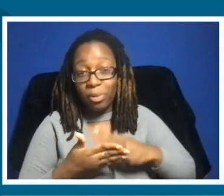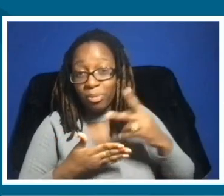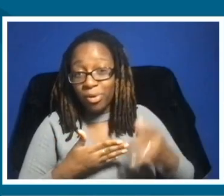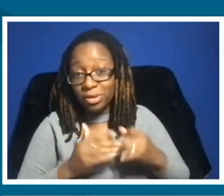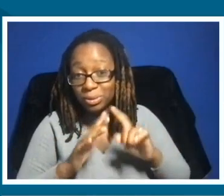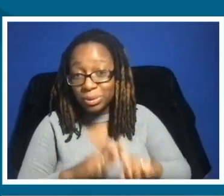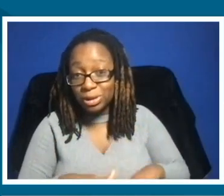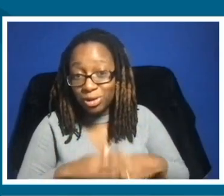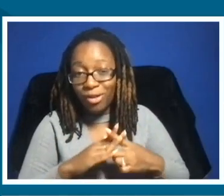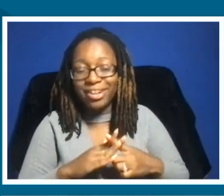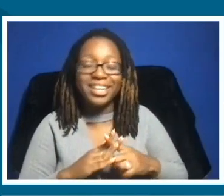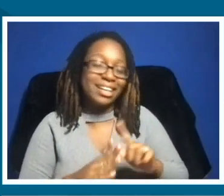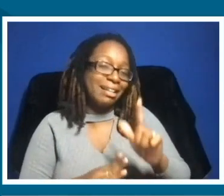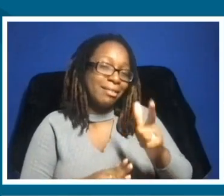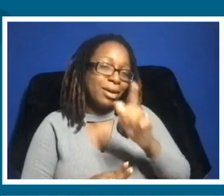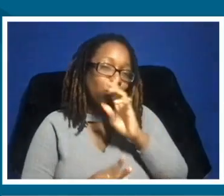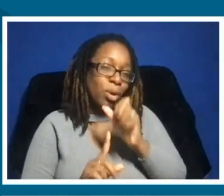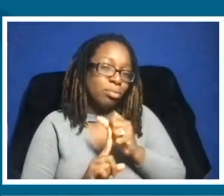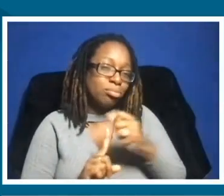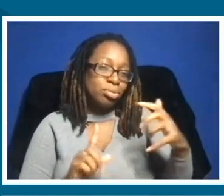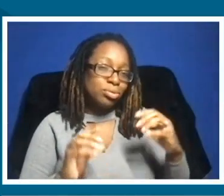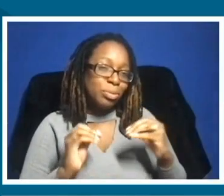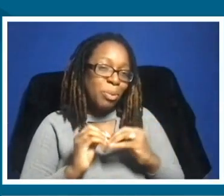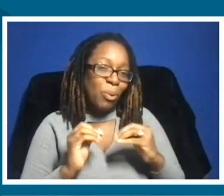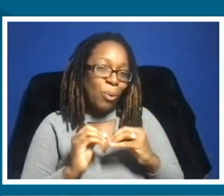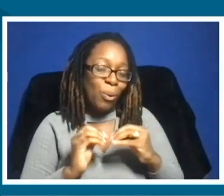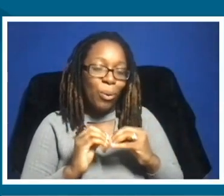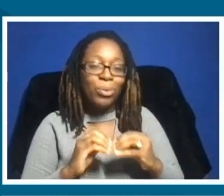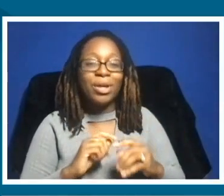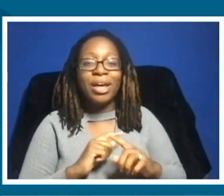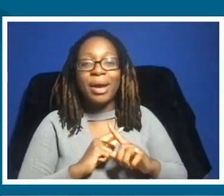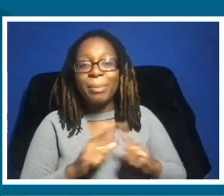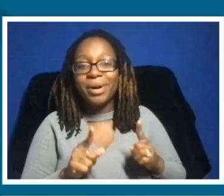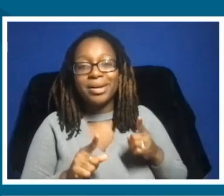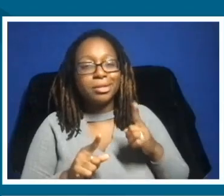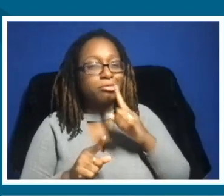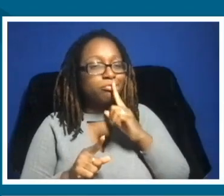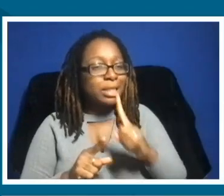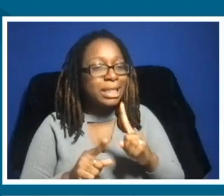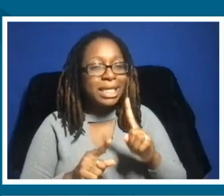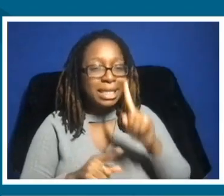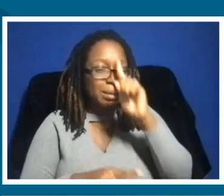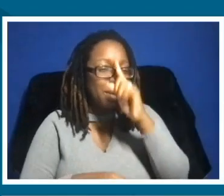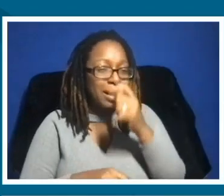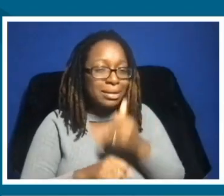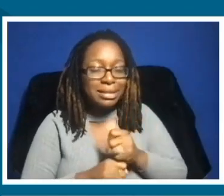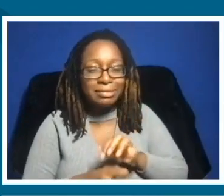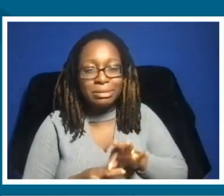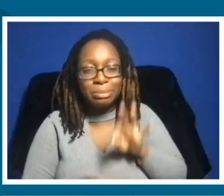detail later but um the just the spirit of the mindset the